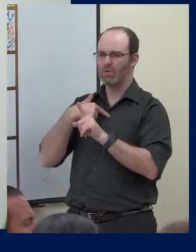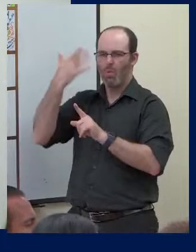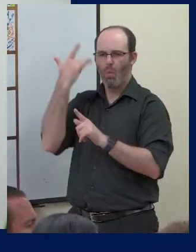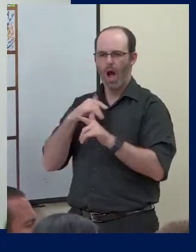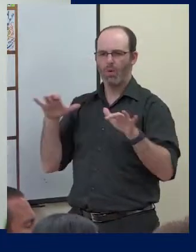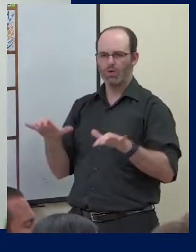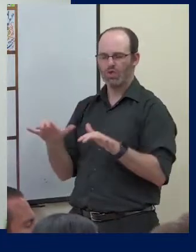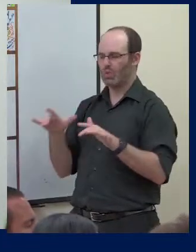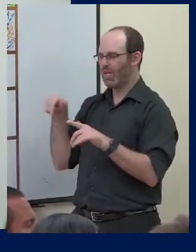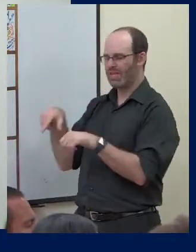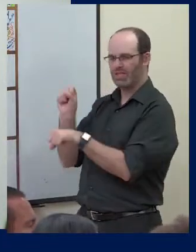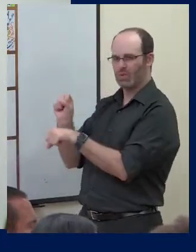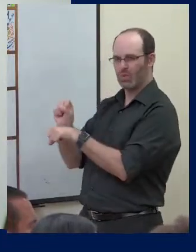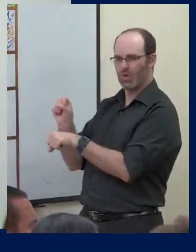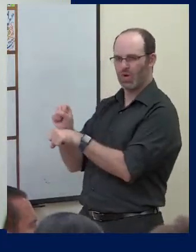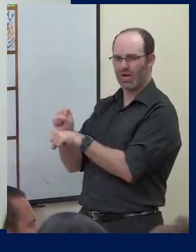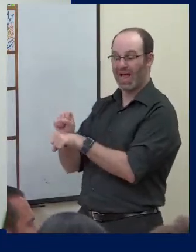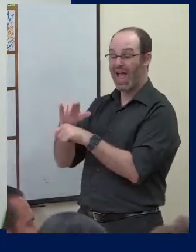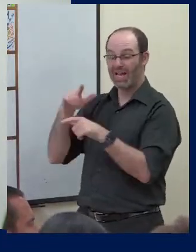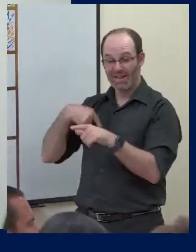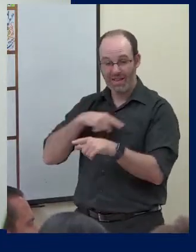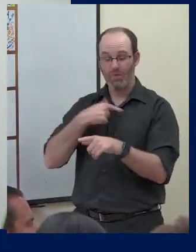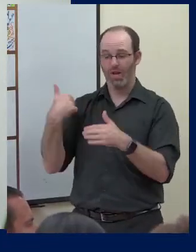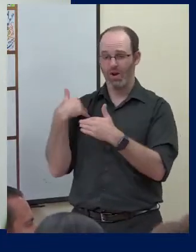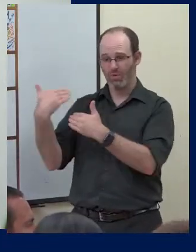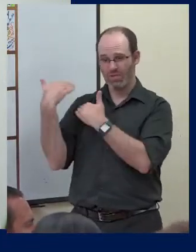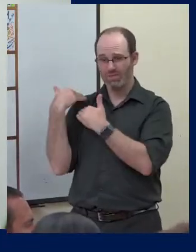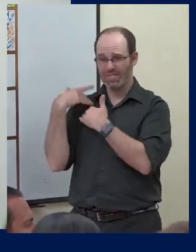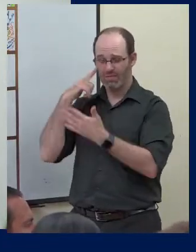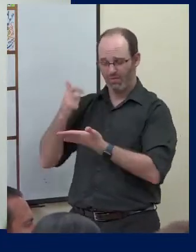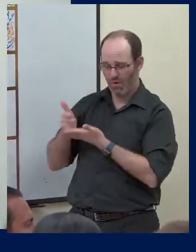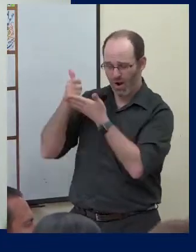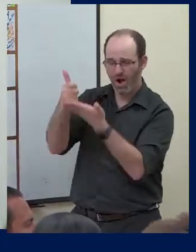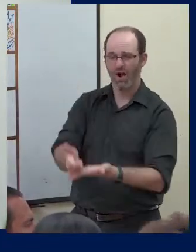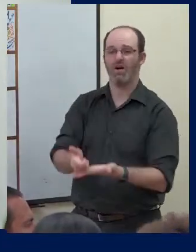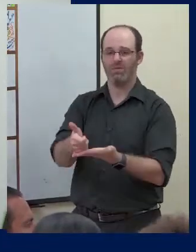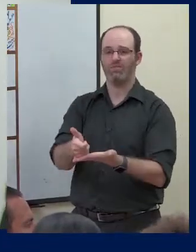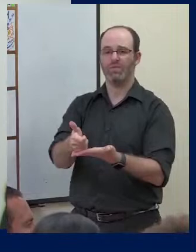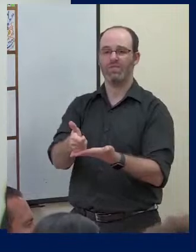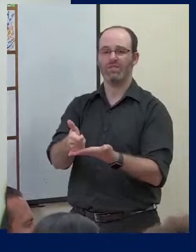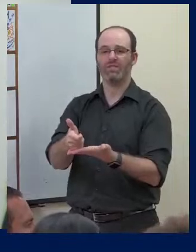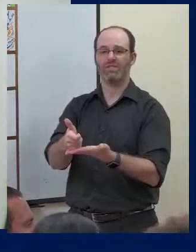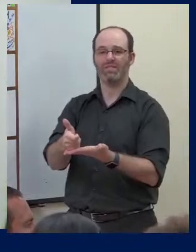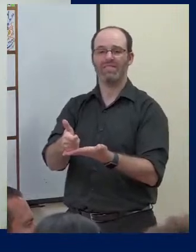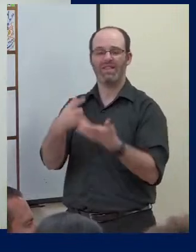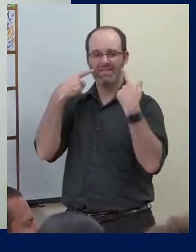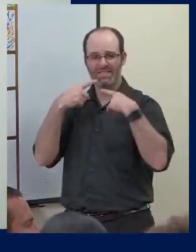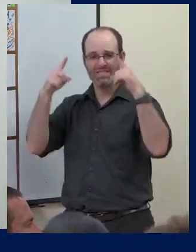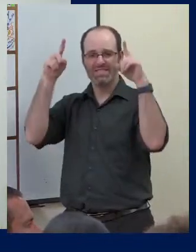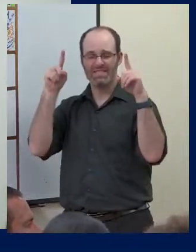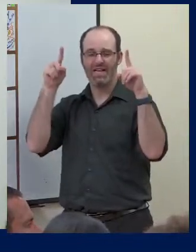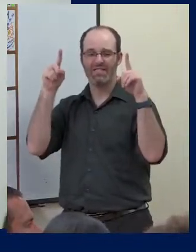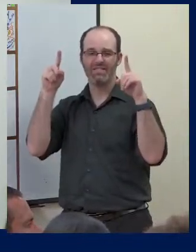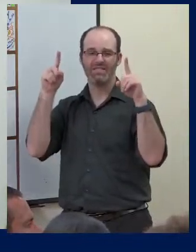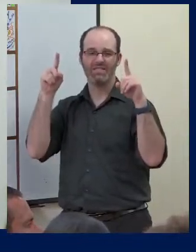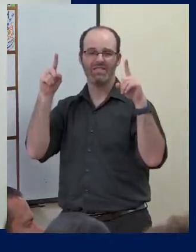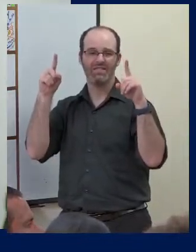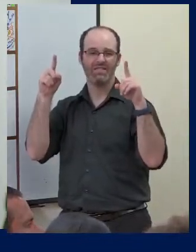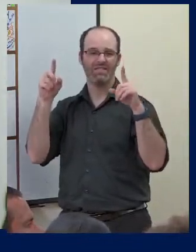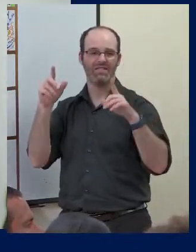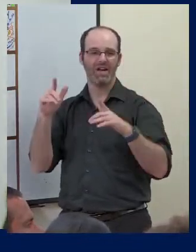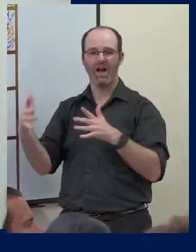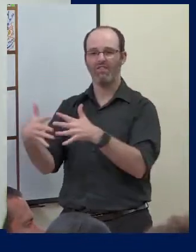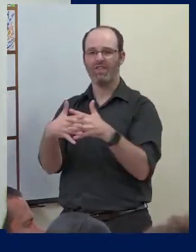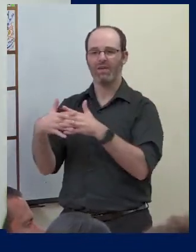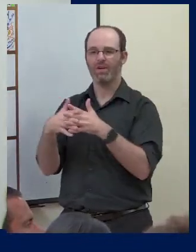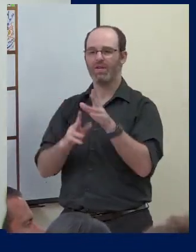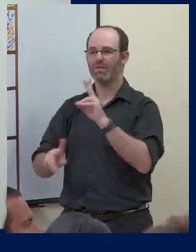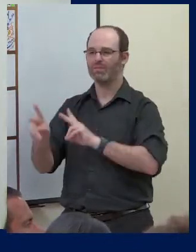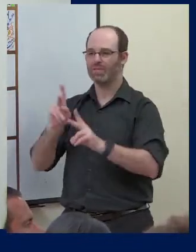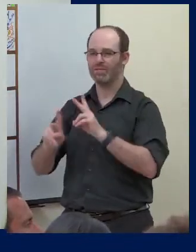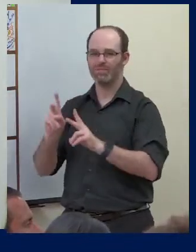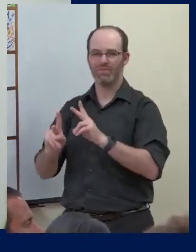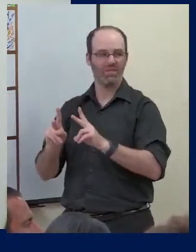How we are responsible for being helpful in the success of the American people.